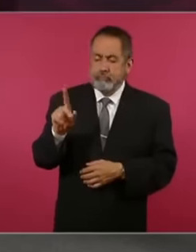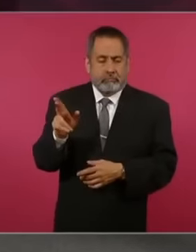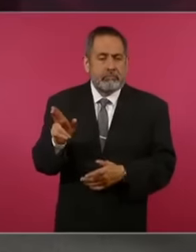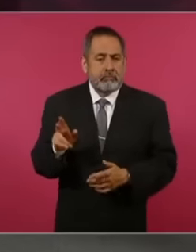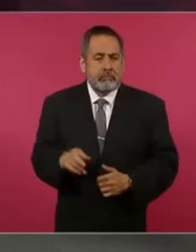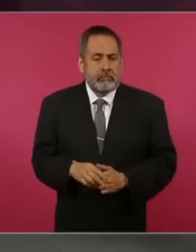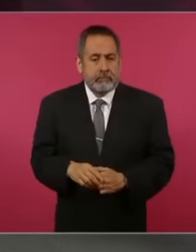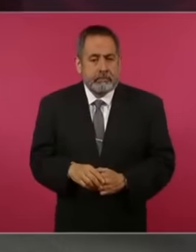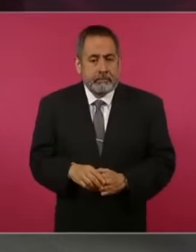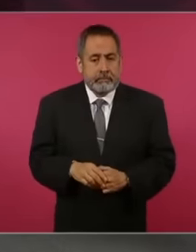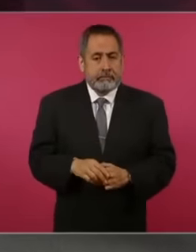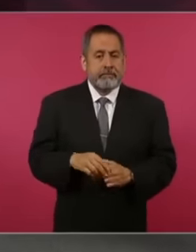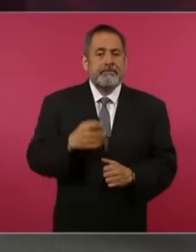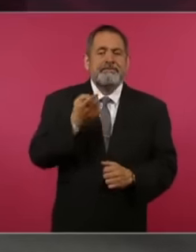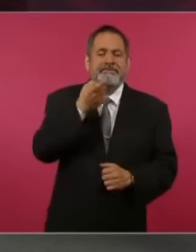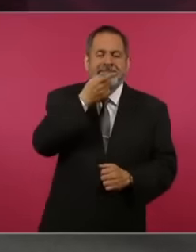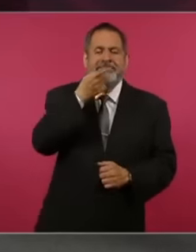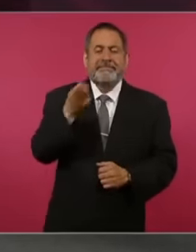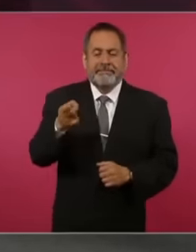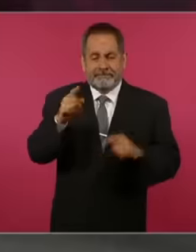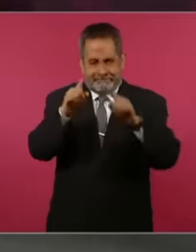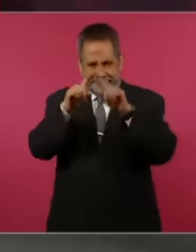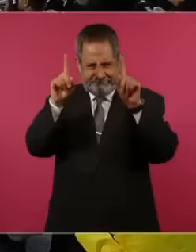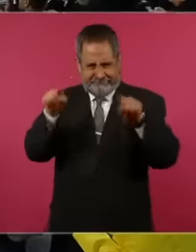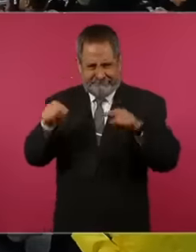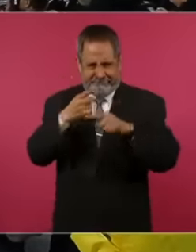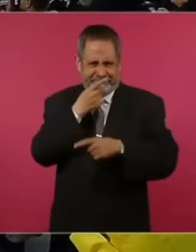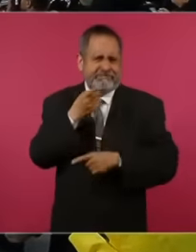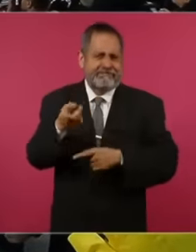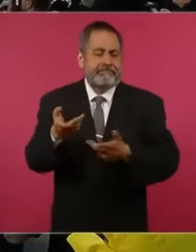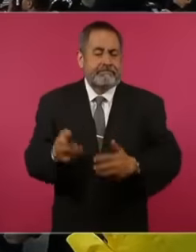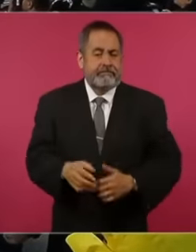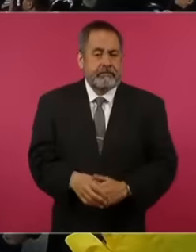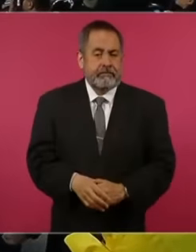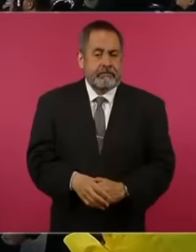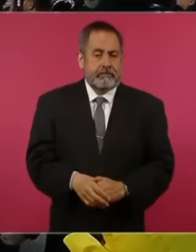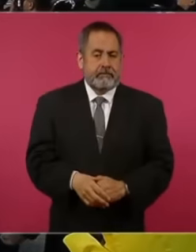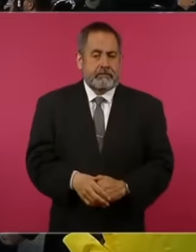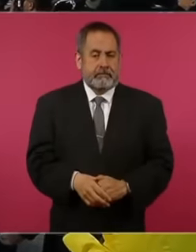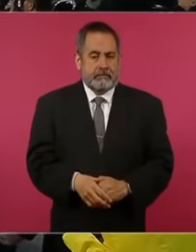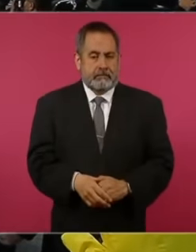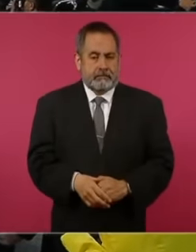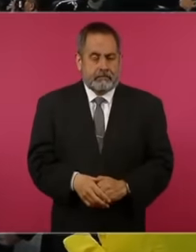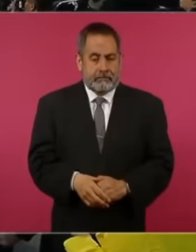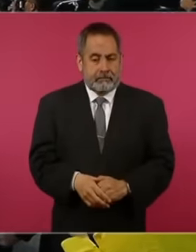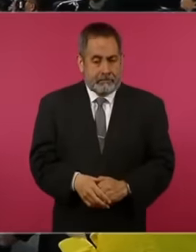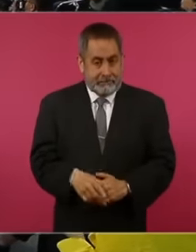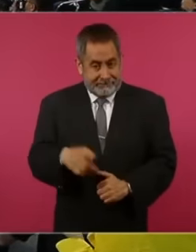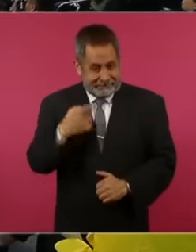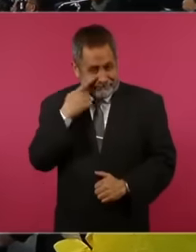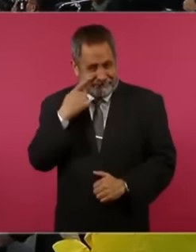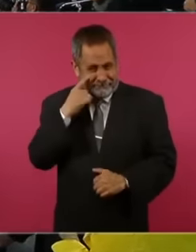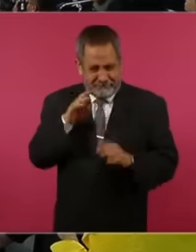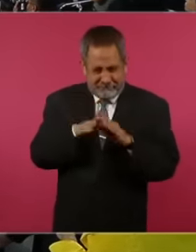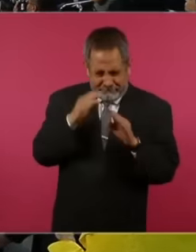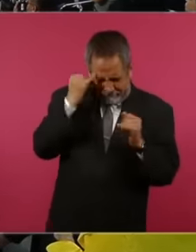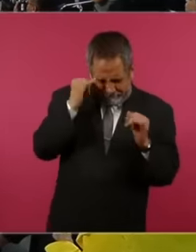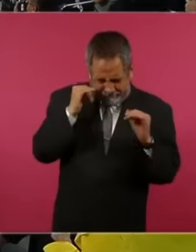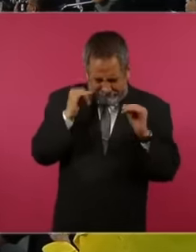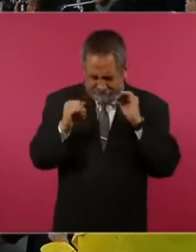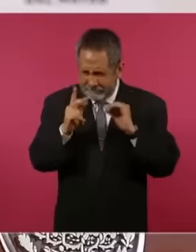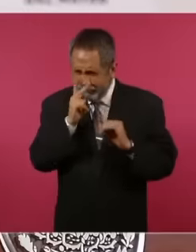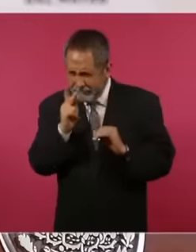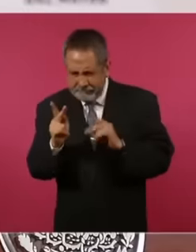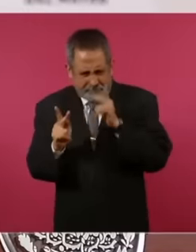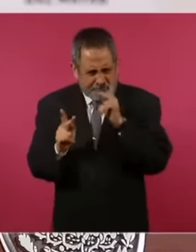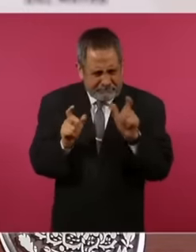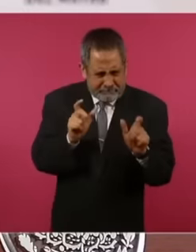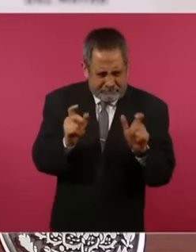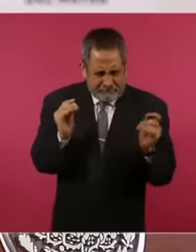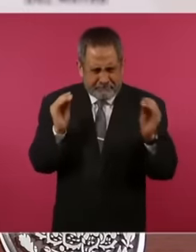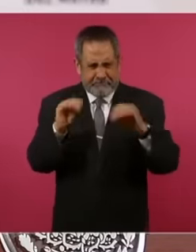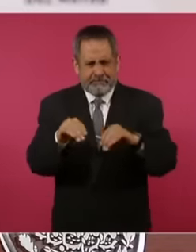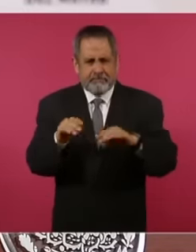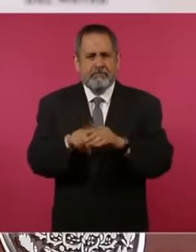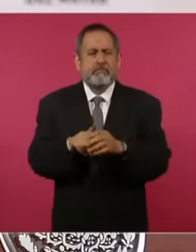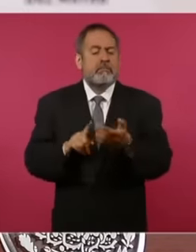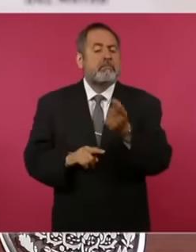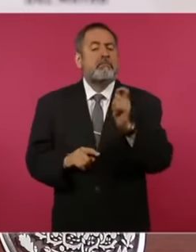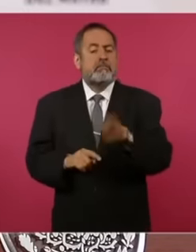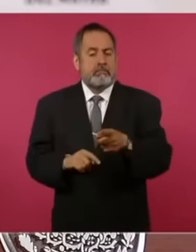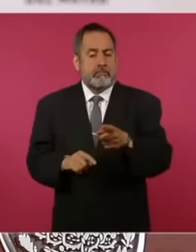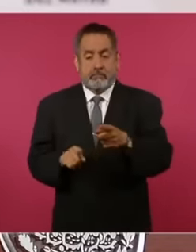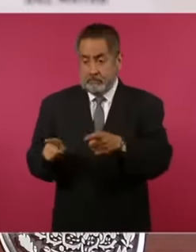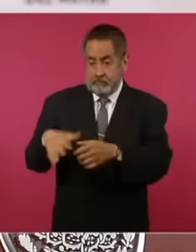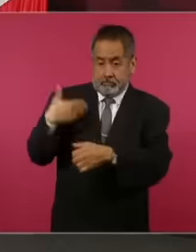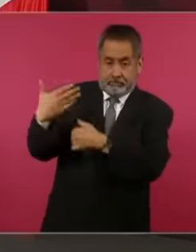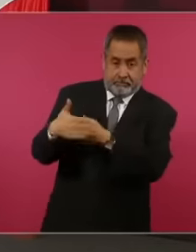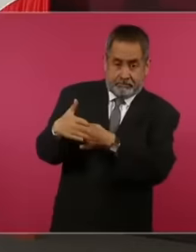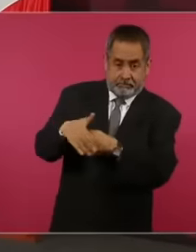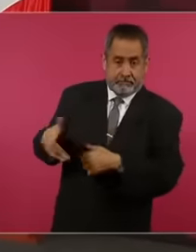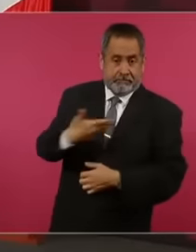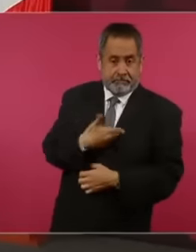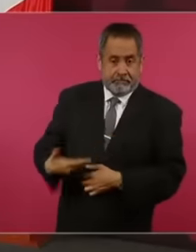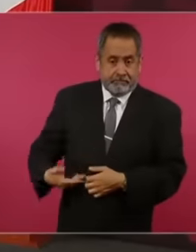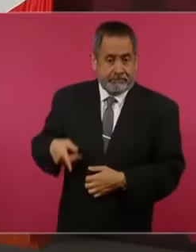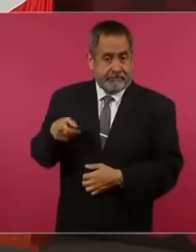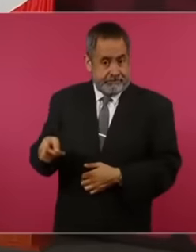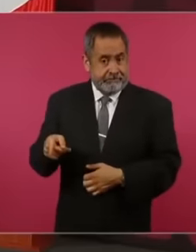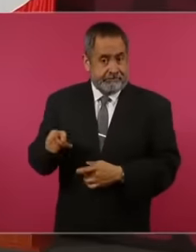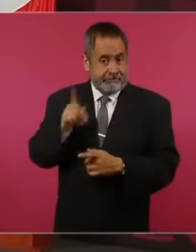she says how she combines How she combines who is going to be the next president of